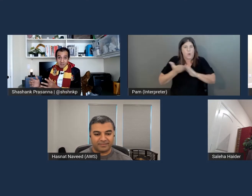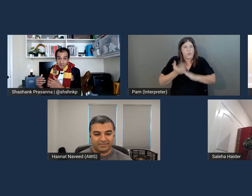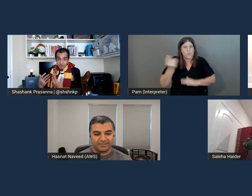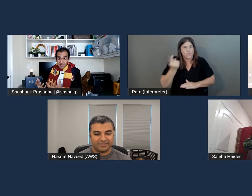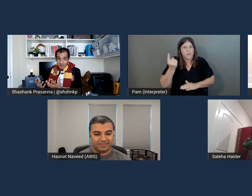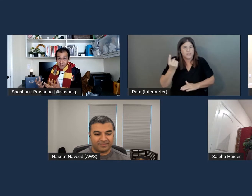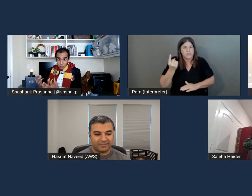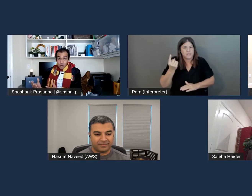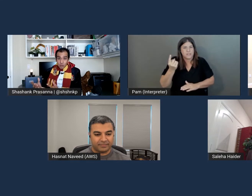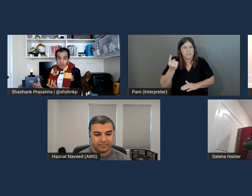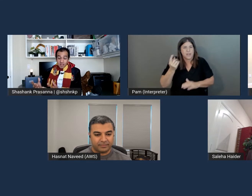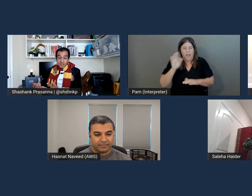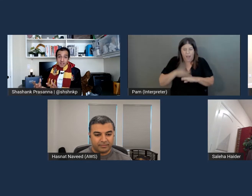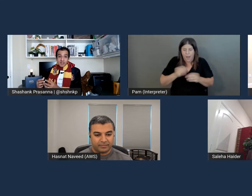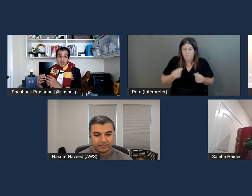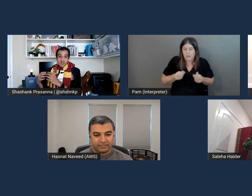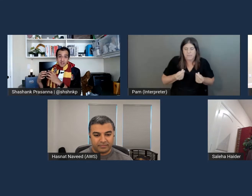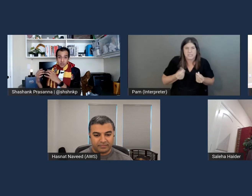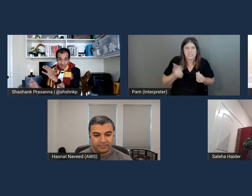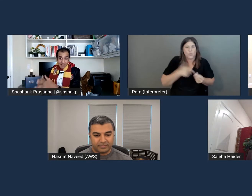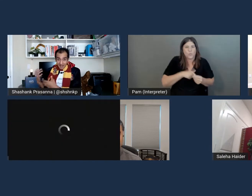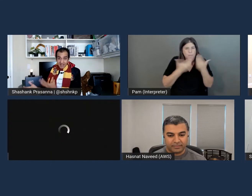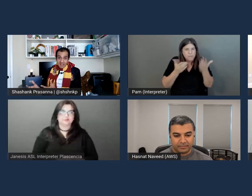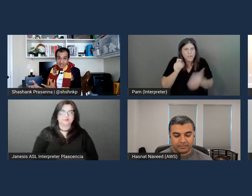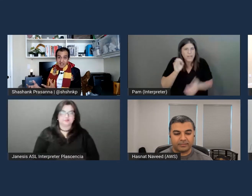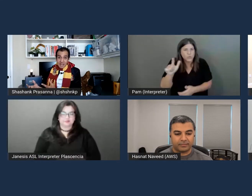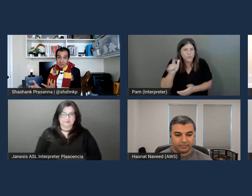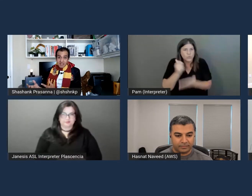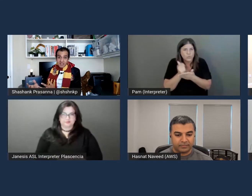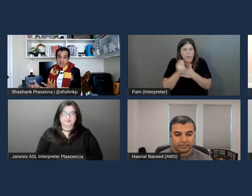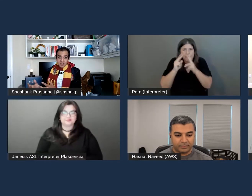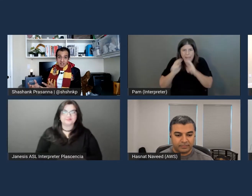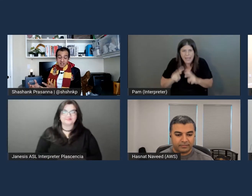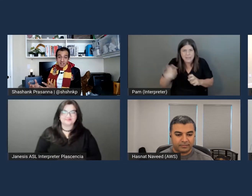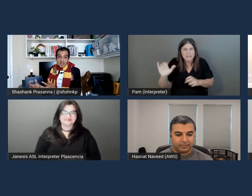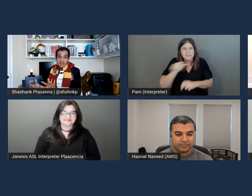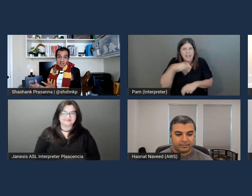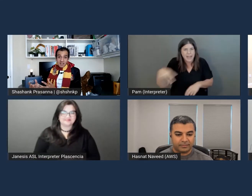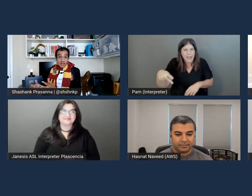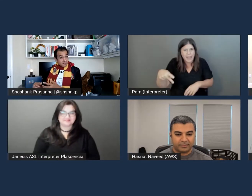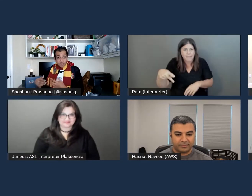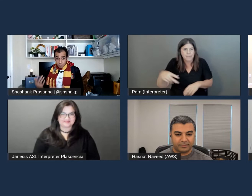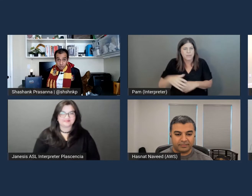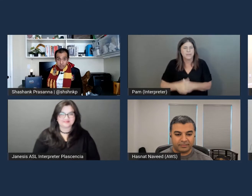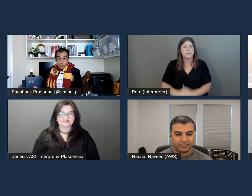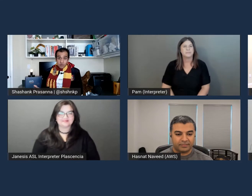we provide a tool to help analyze that application and if you have source score,